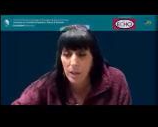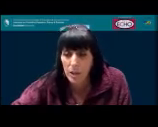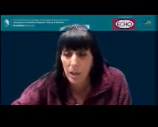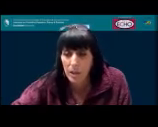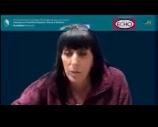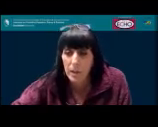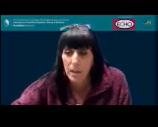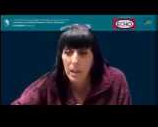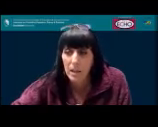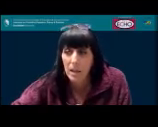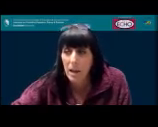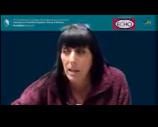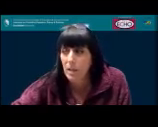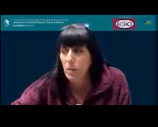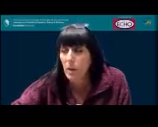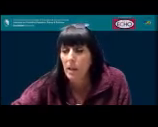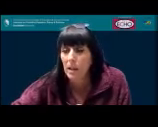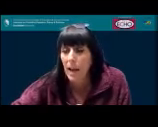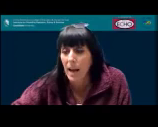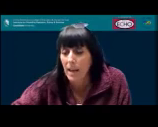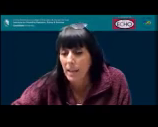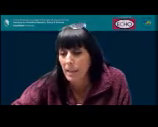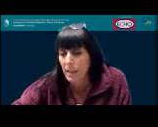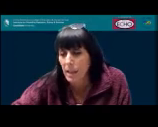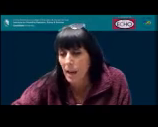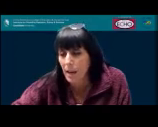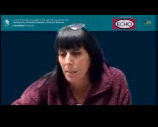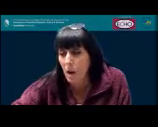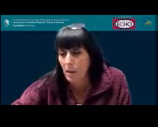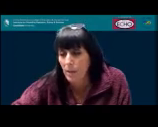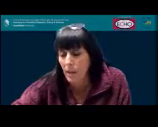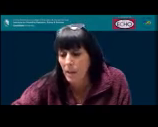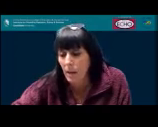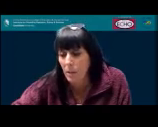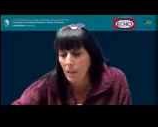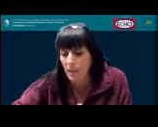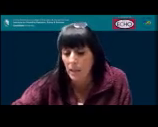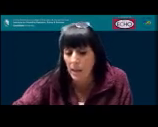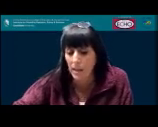is shared with us, as well as all of our networks here at the